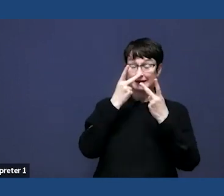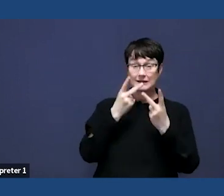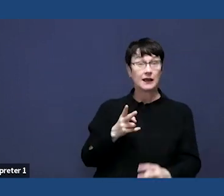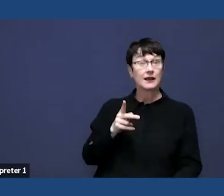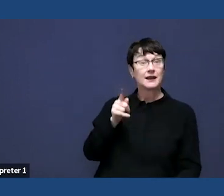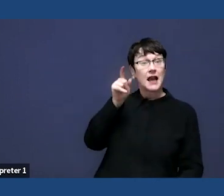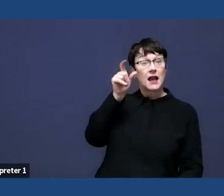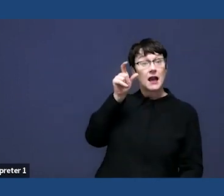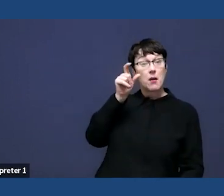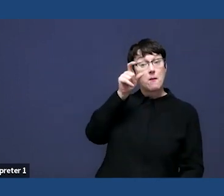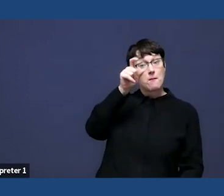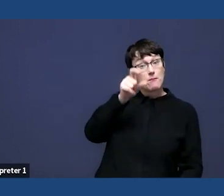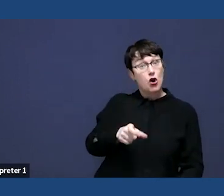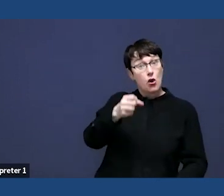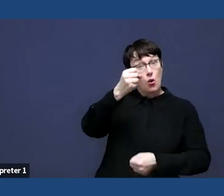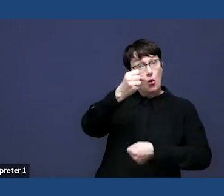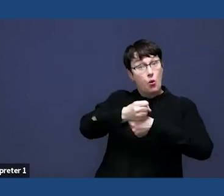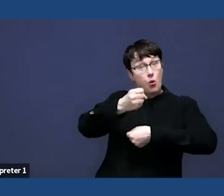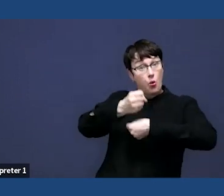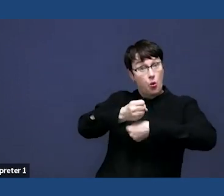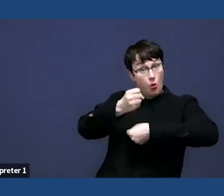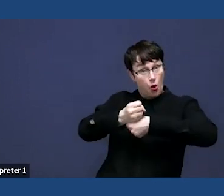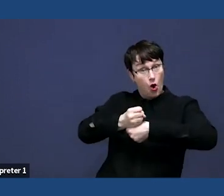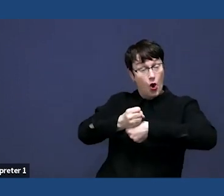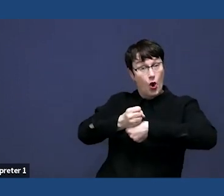it's close to $600 billion.